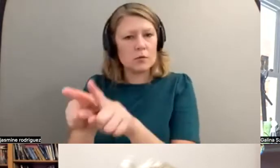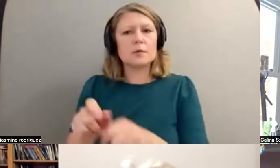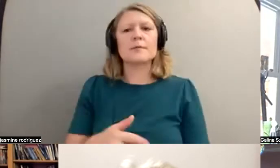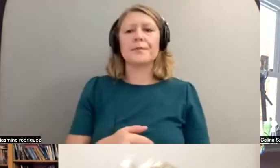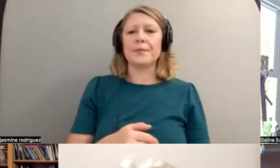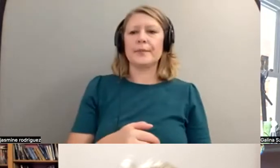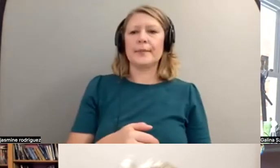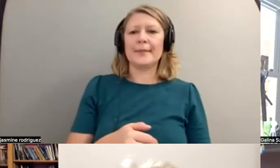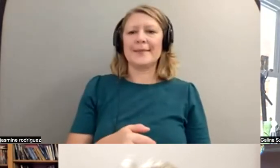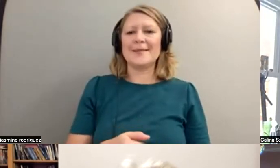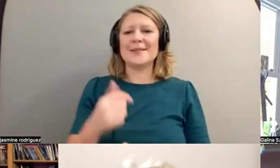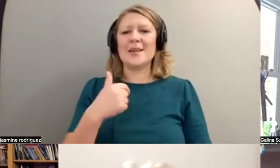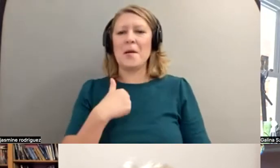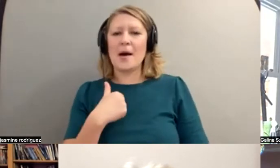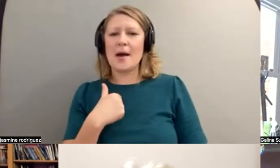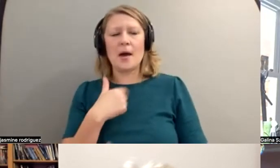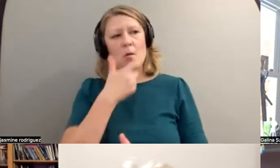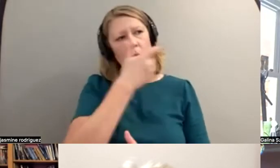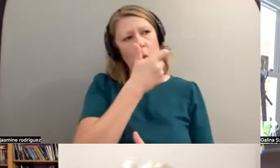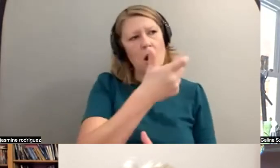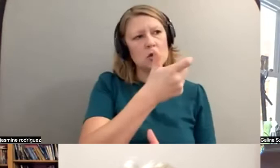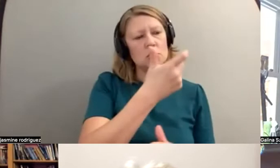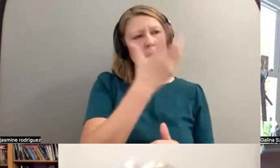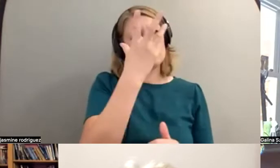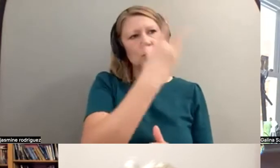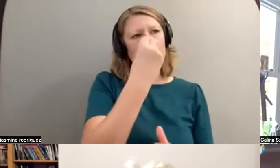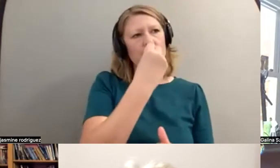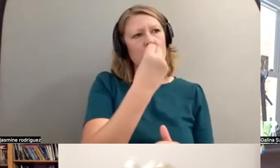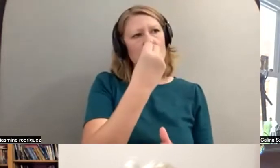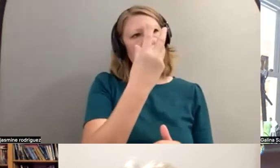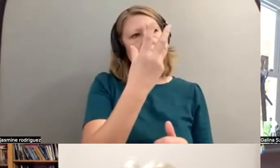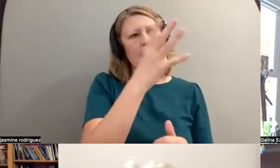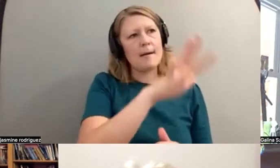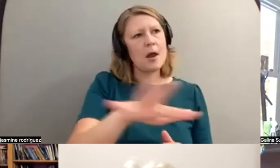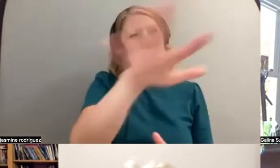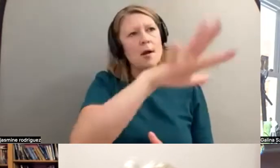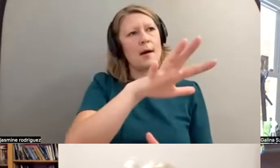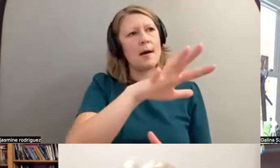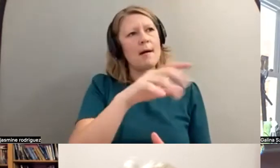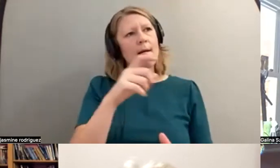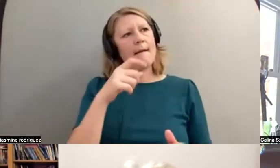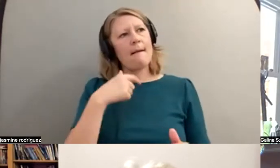and people in nature. And at 35 I had to immigrate here,